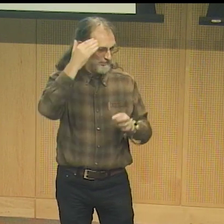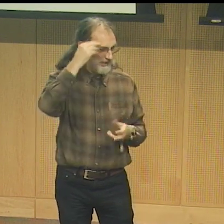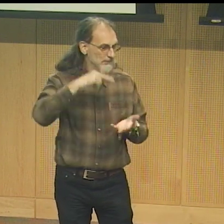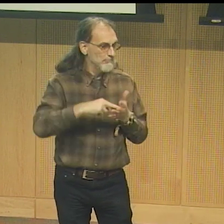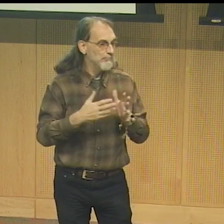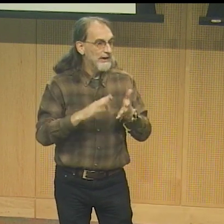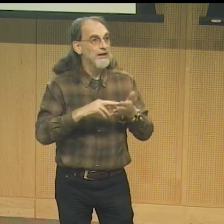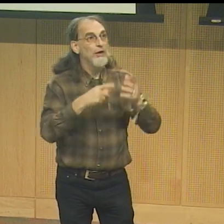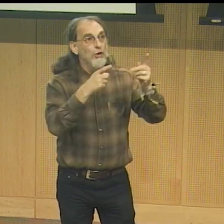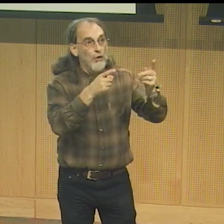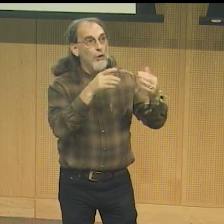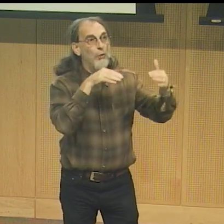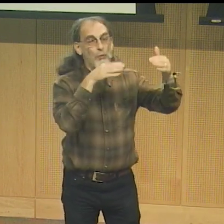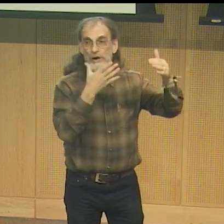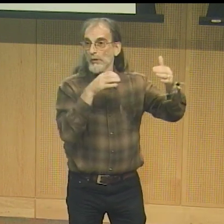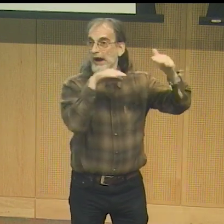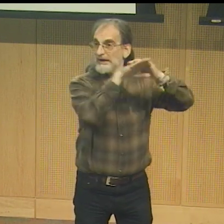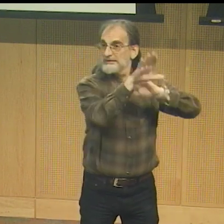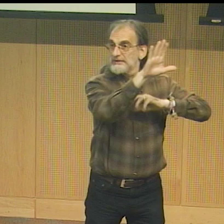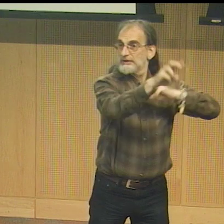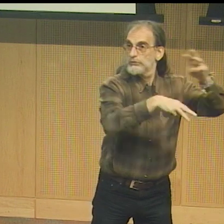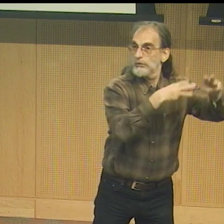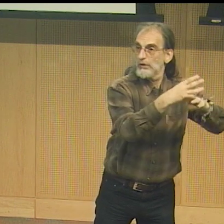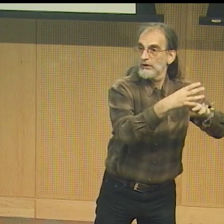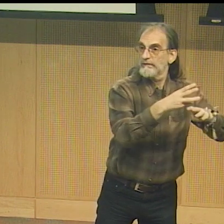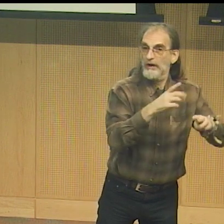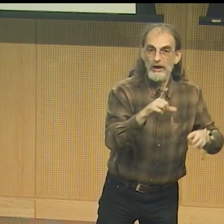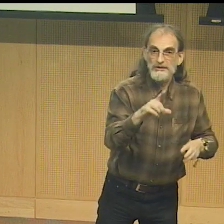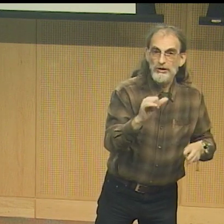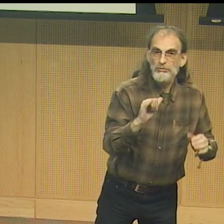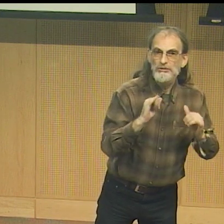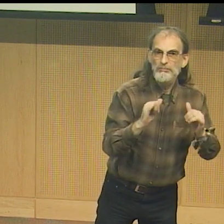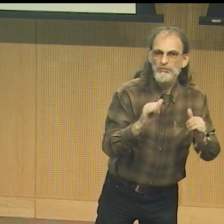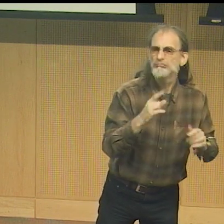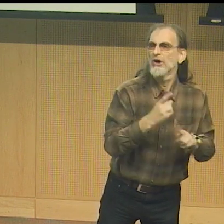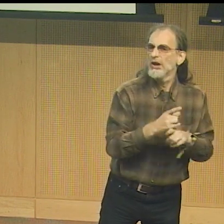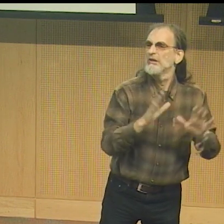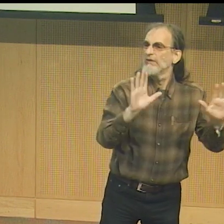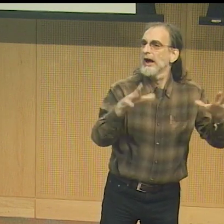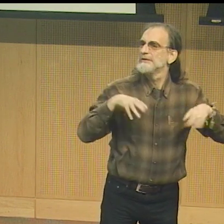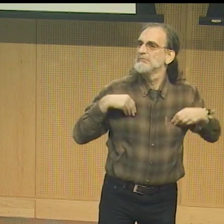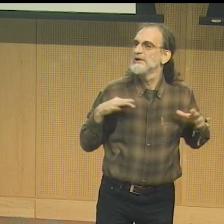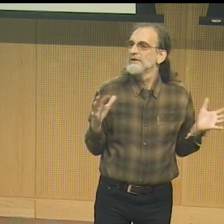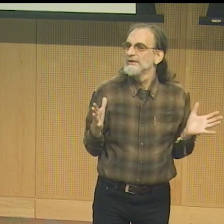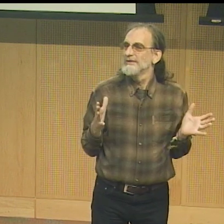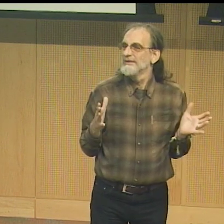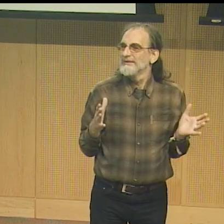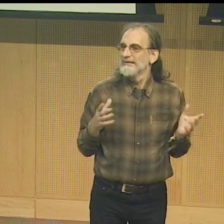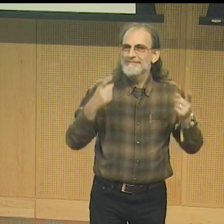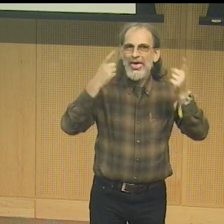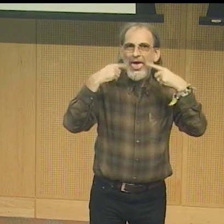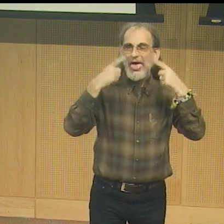It's like Jesus said to Caesar, sometimes we need access to your word--world, but we also have to do that